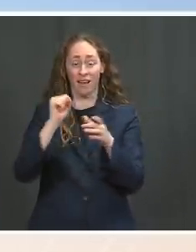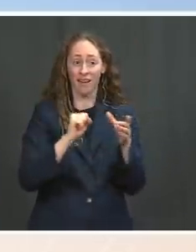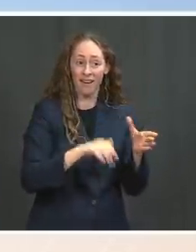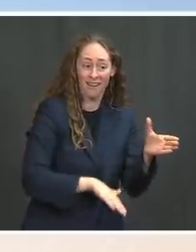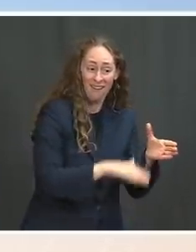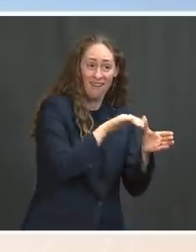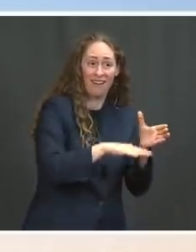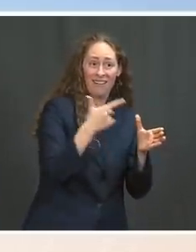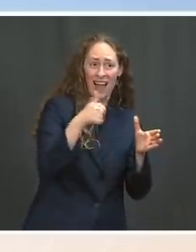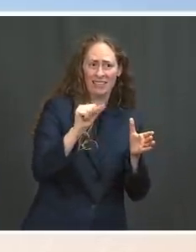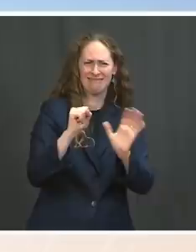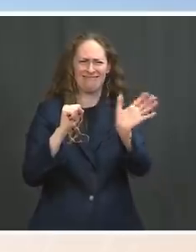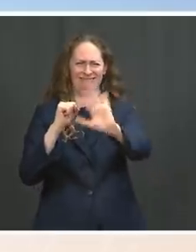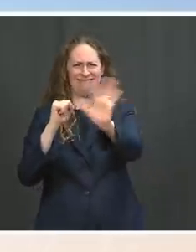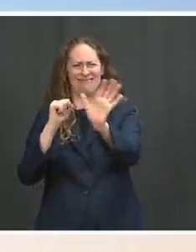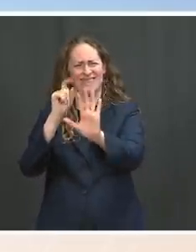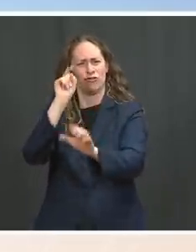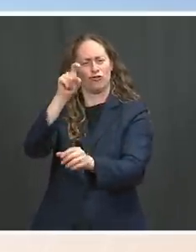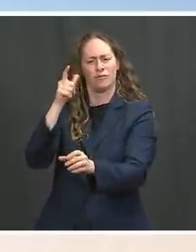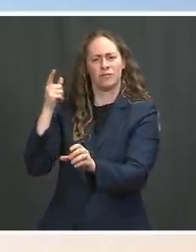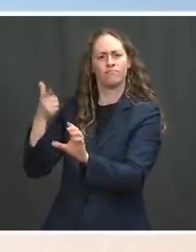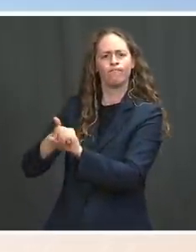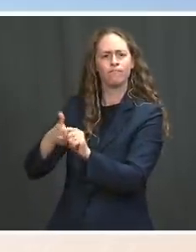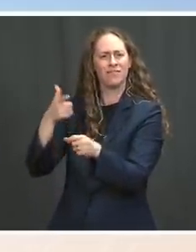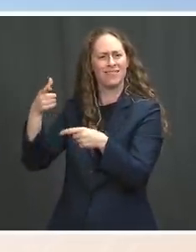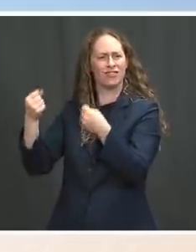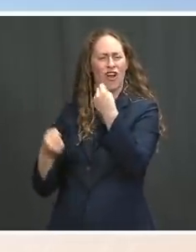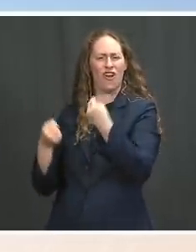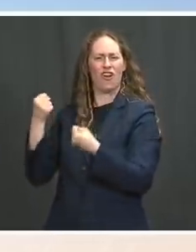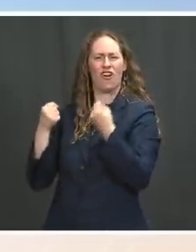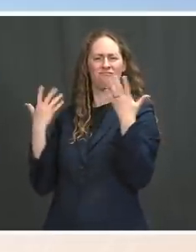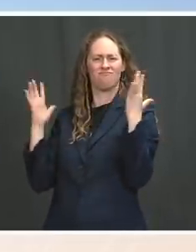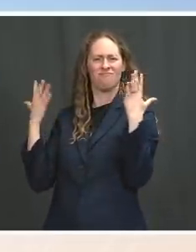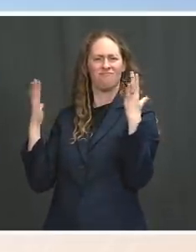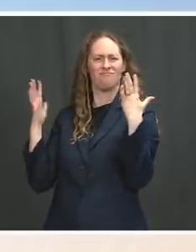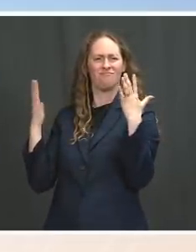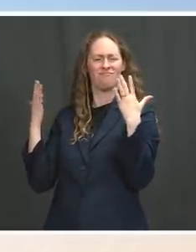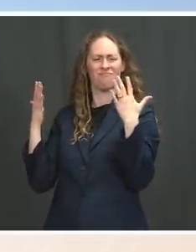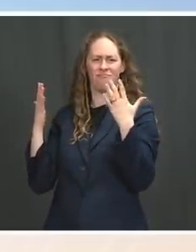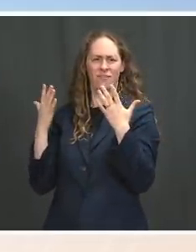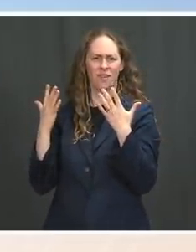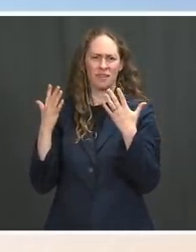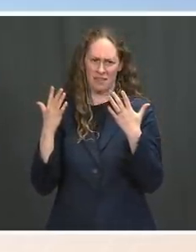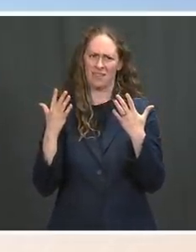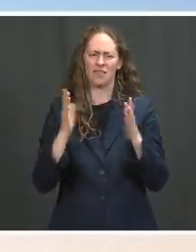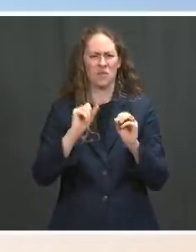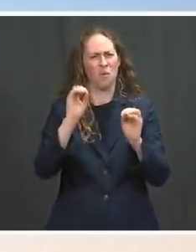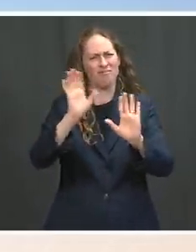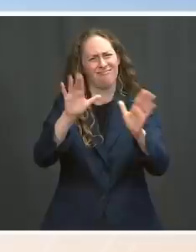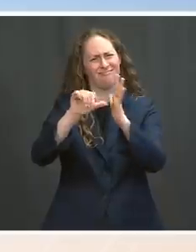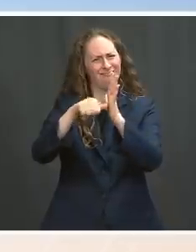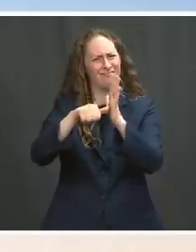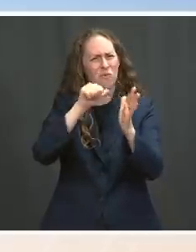And that, of course, remains true no matter what else is going on. Ms. Psaki: Thank you, Secretary -- unless you want to -- we'll take one more.